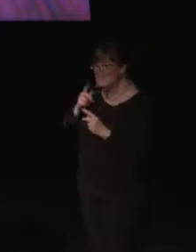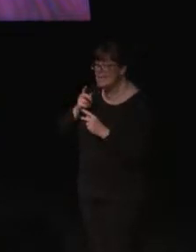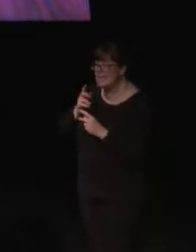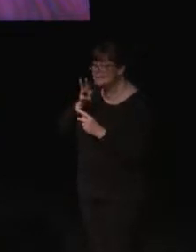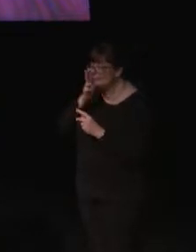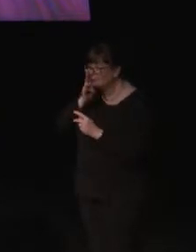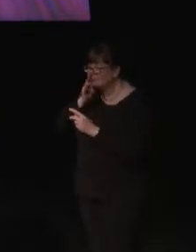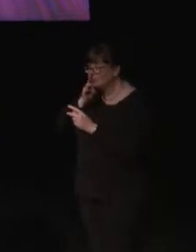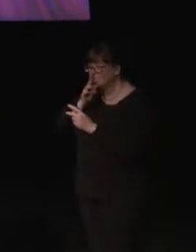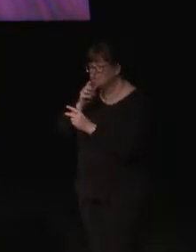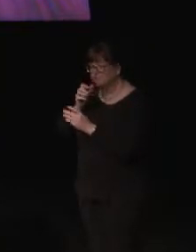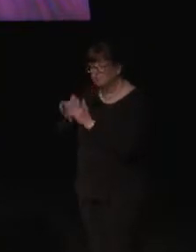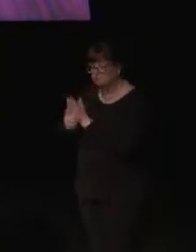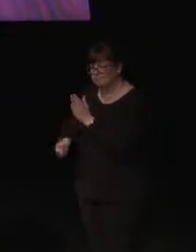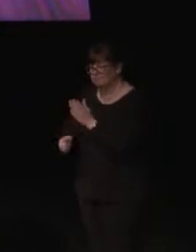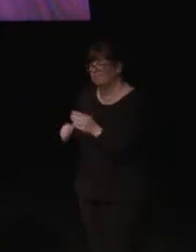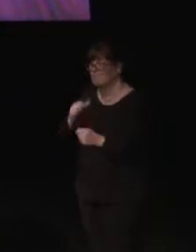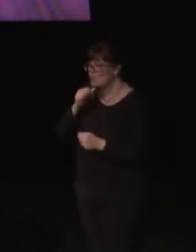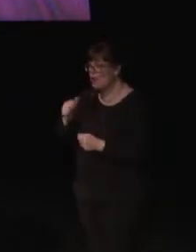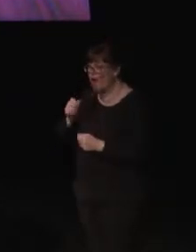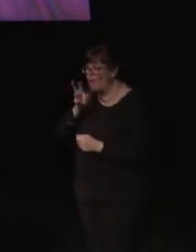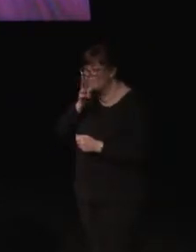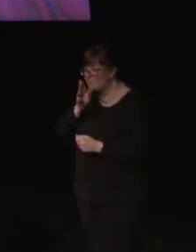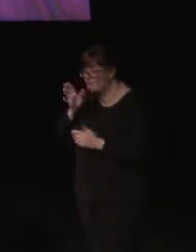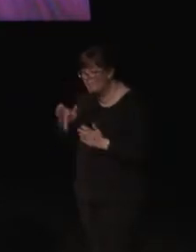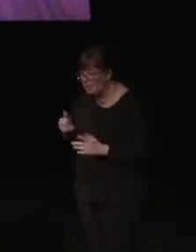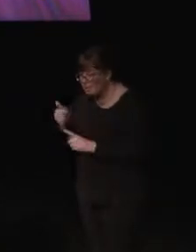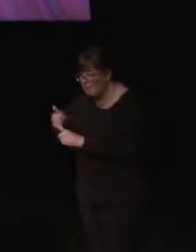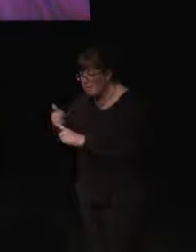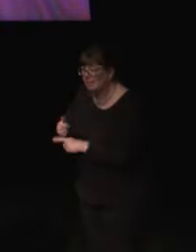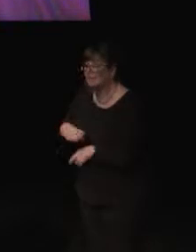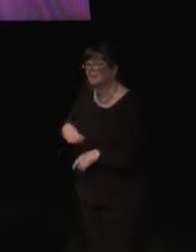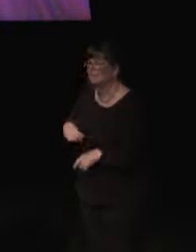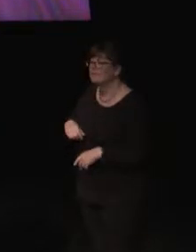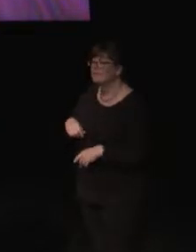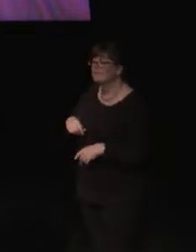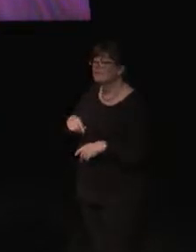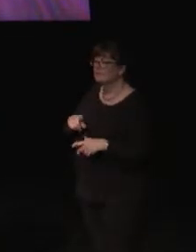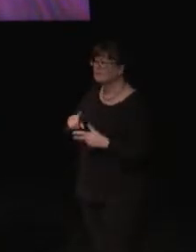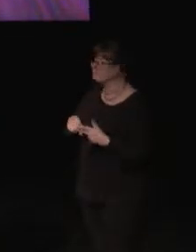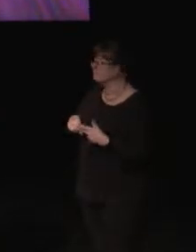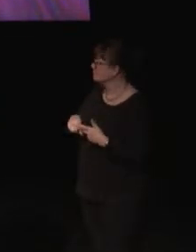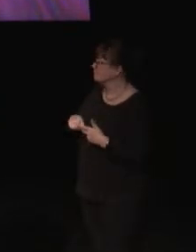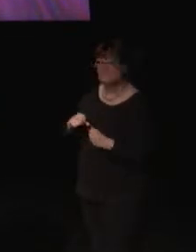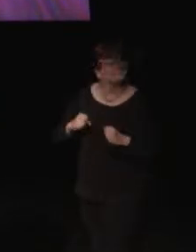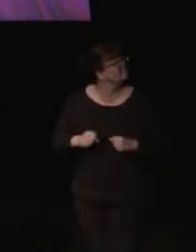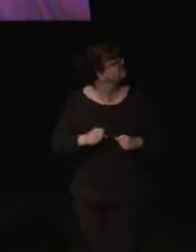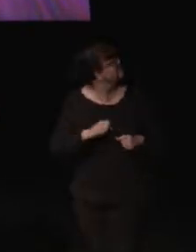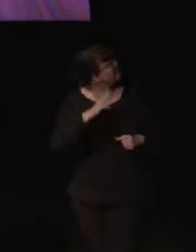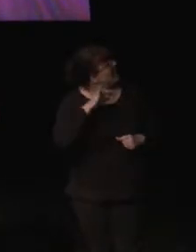or that are potentially not-verbal. And then also... I knew it. You see? I jumped one.